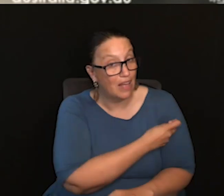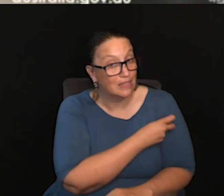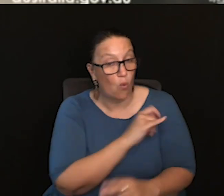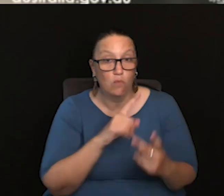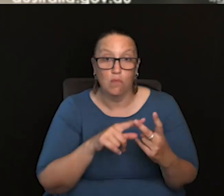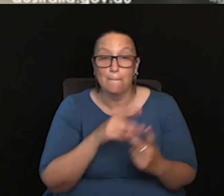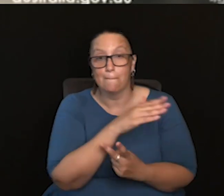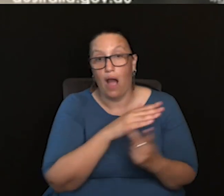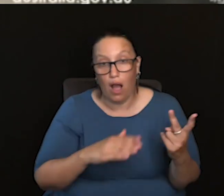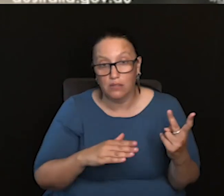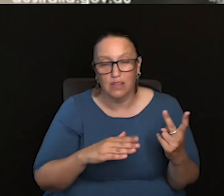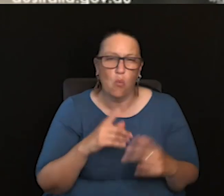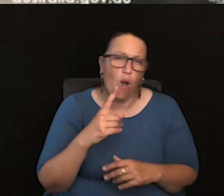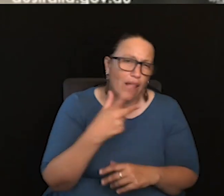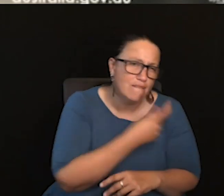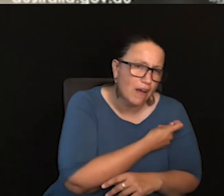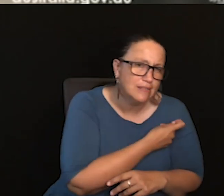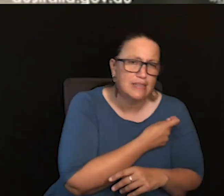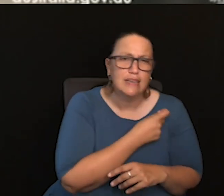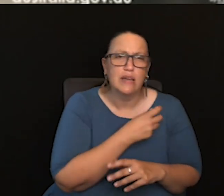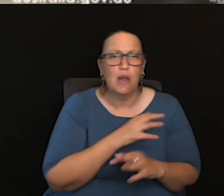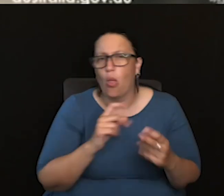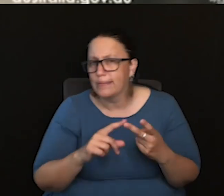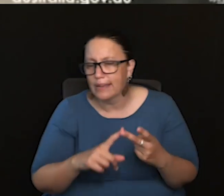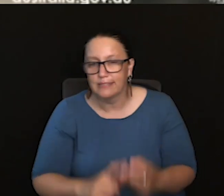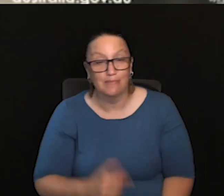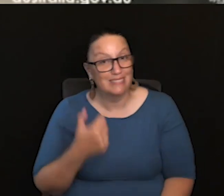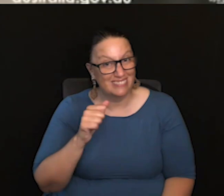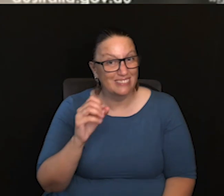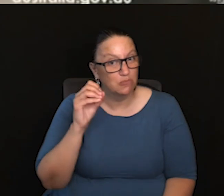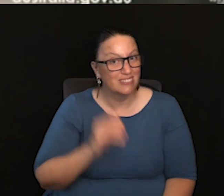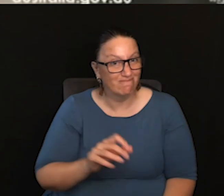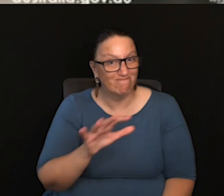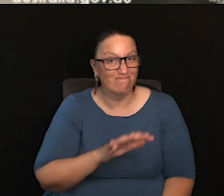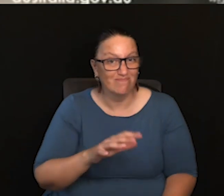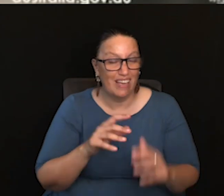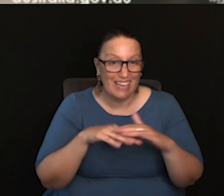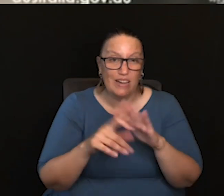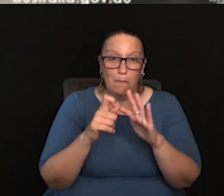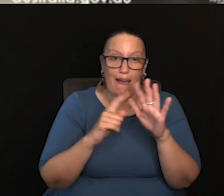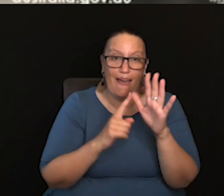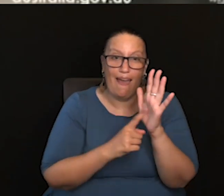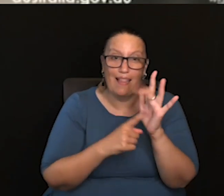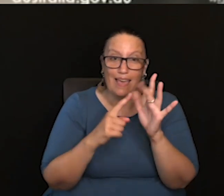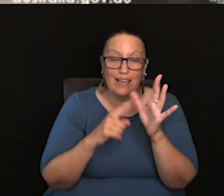25% unvaccinated or partially vaccinated. But everyday we're fighting.